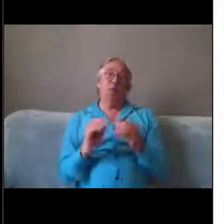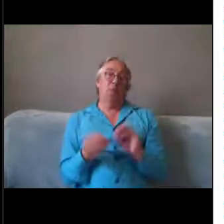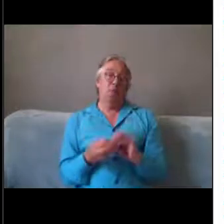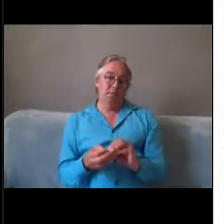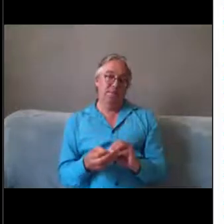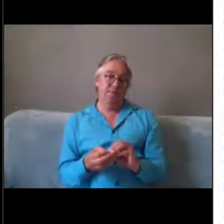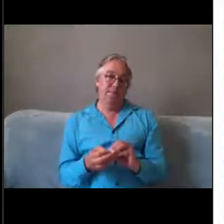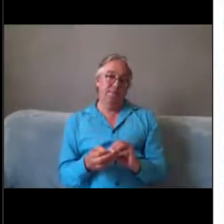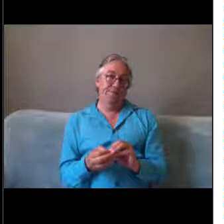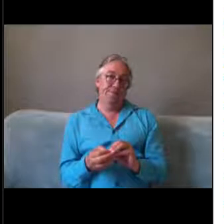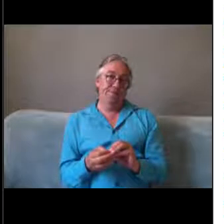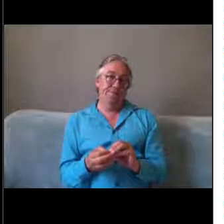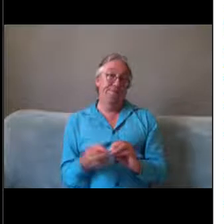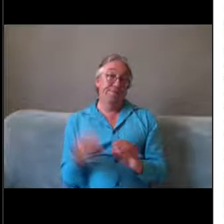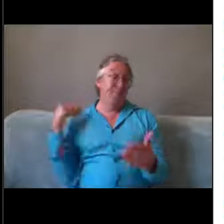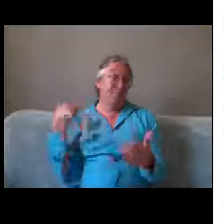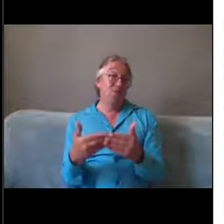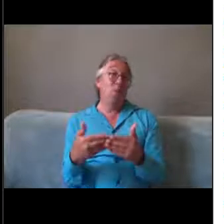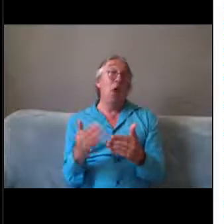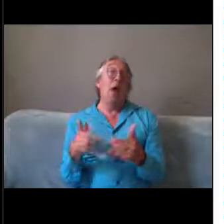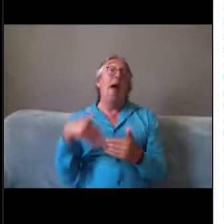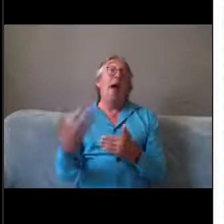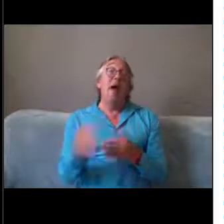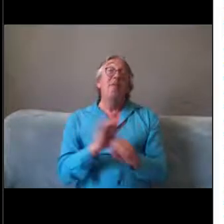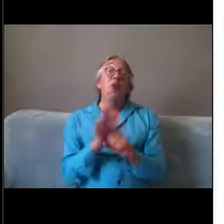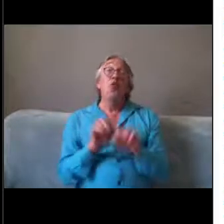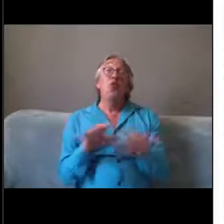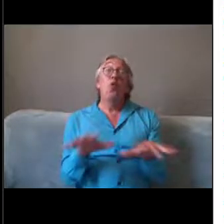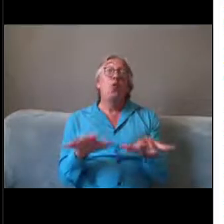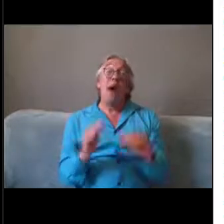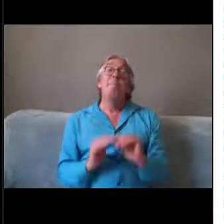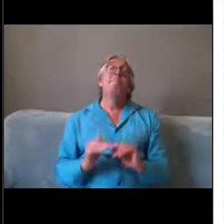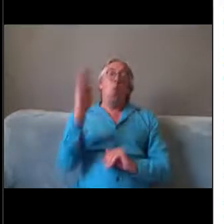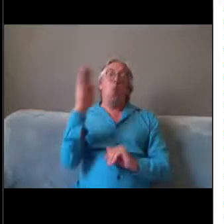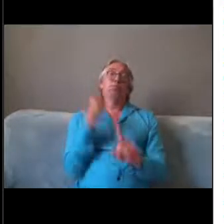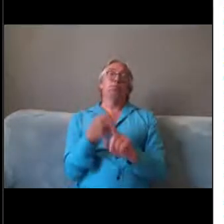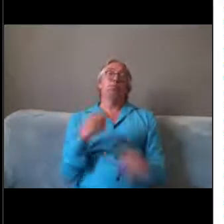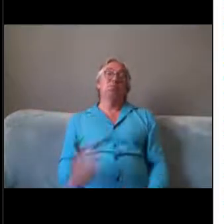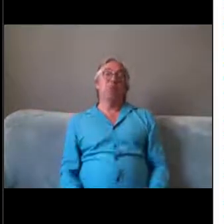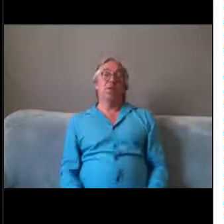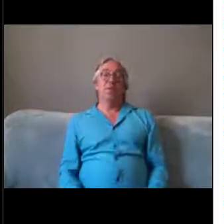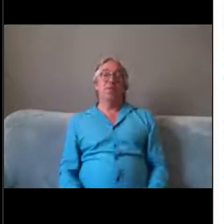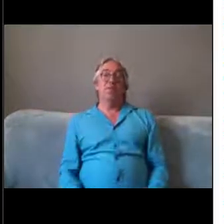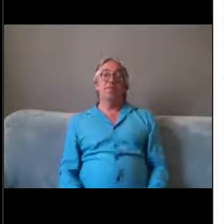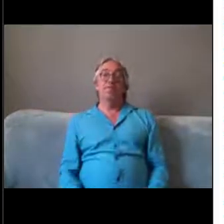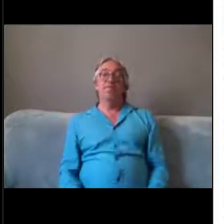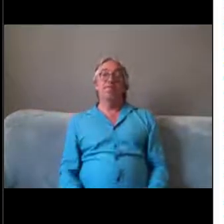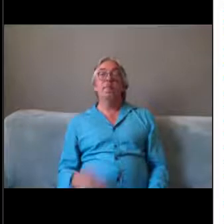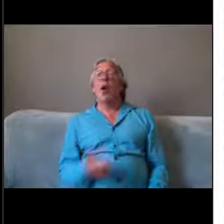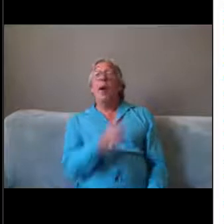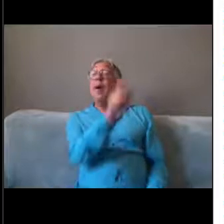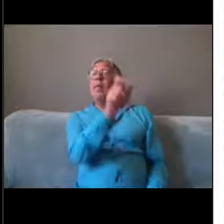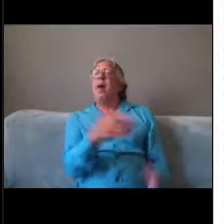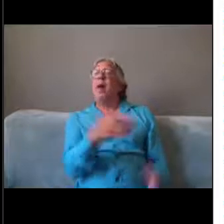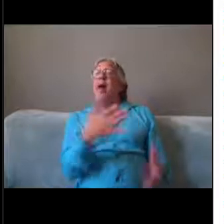but also to become, that would be the third point, we're trying to give visibility through success stories and testimony.